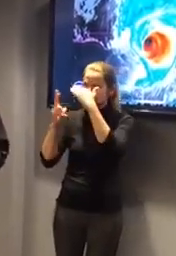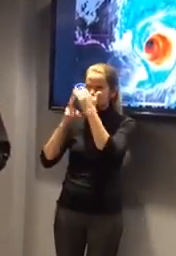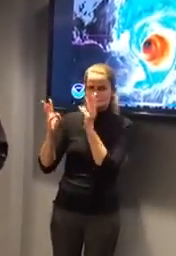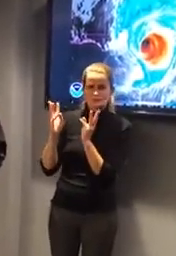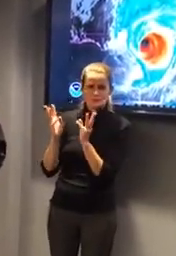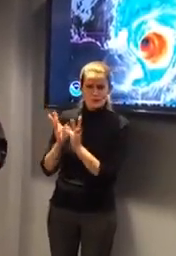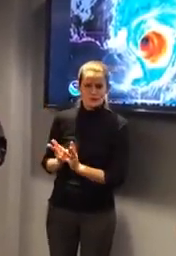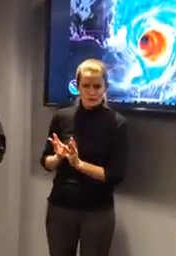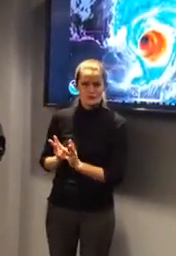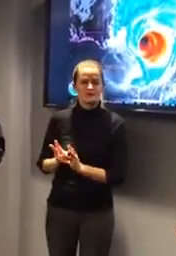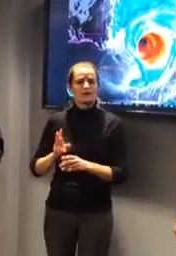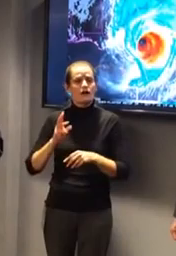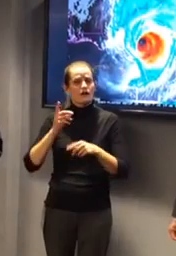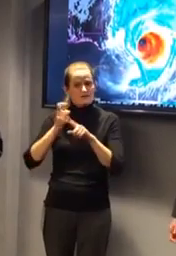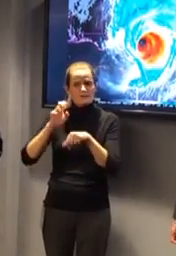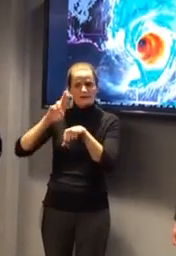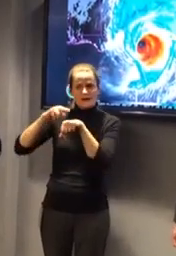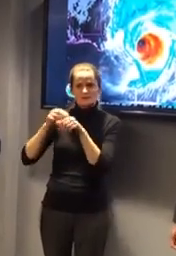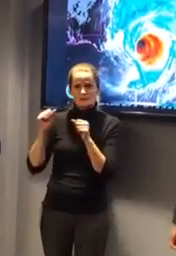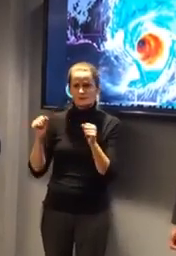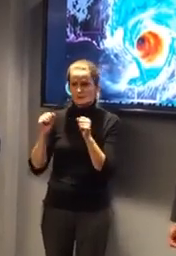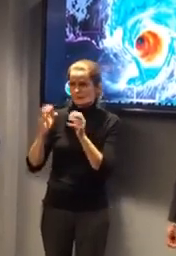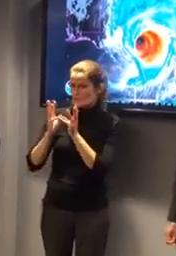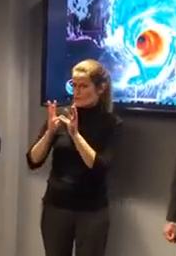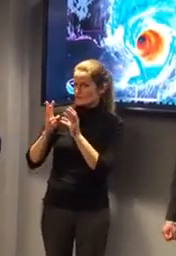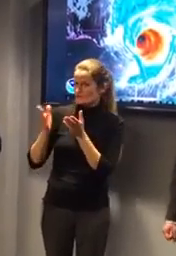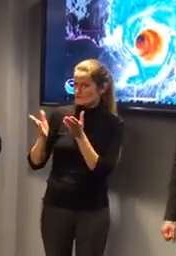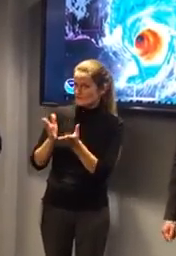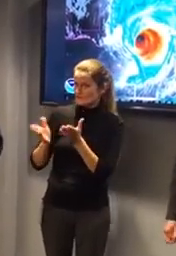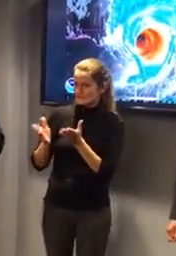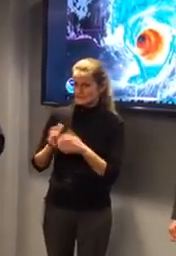threat from this major hurricane right off the coast of Florida.